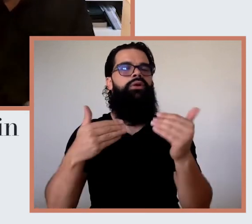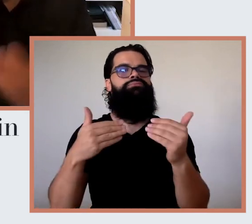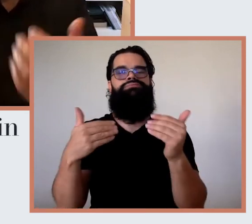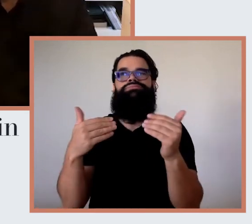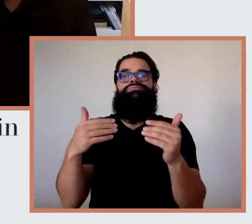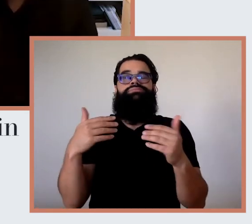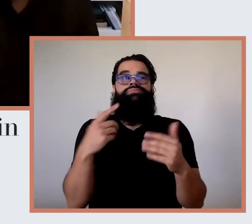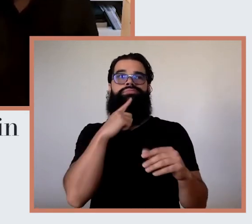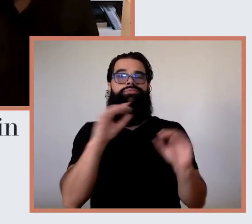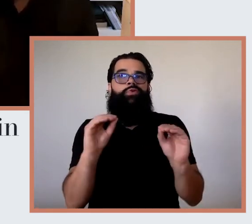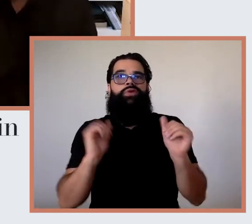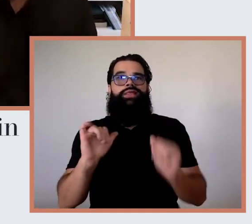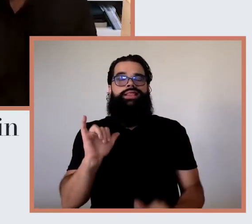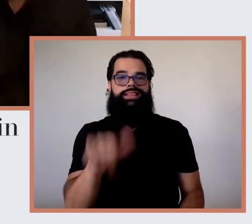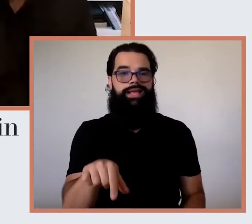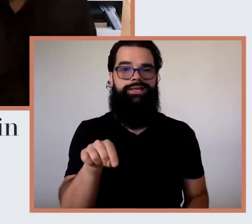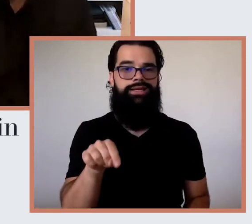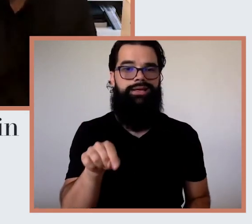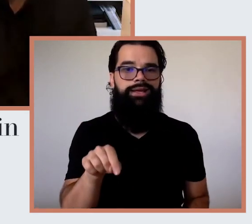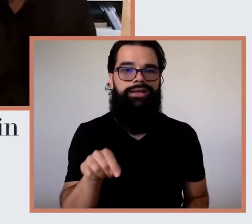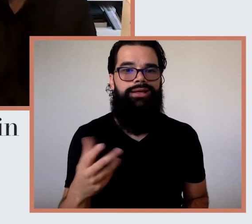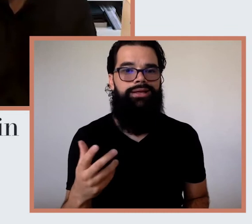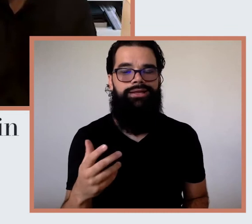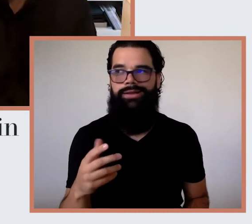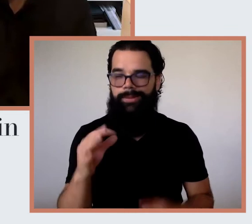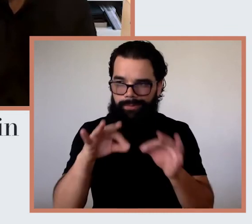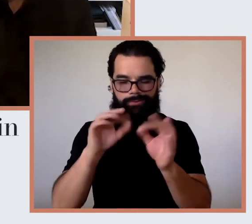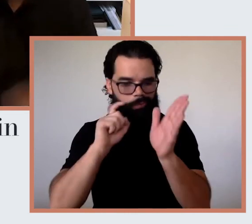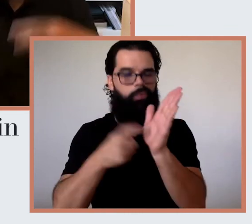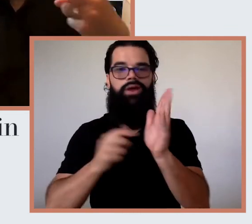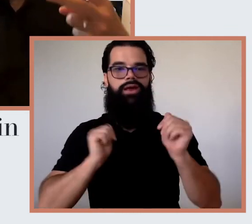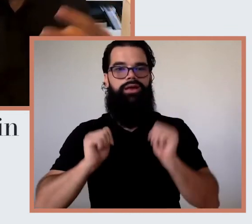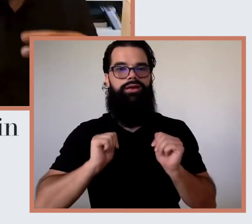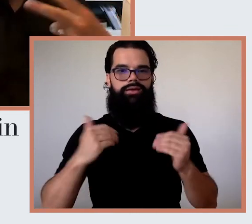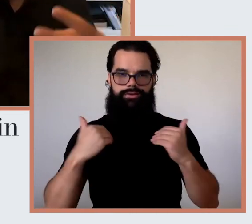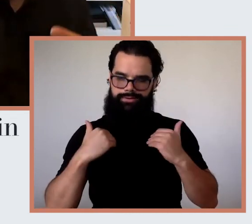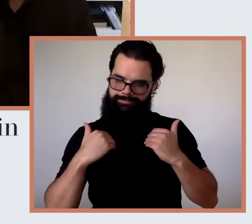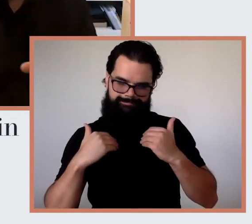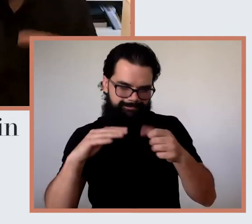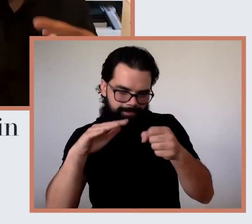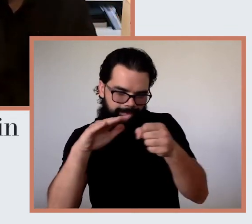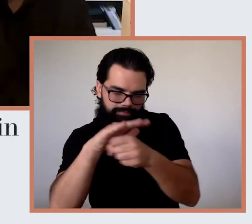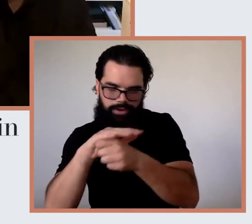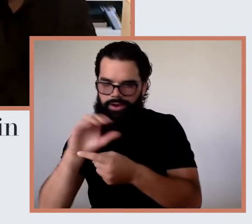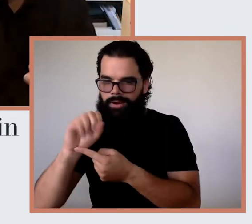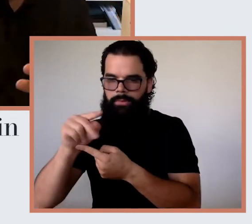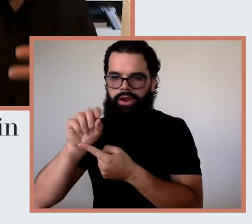but gee whiz, we can't find the actors to fill those spots. And then you realize it's because the actors who would fill those spots,